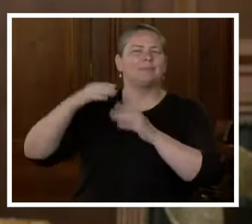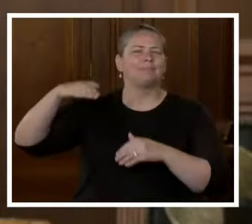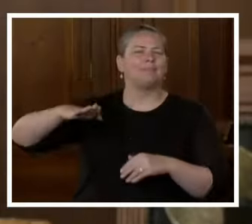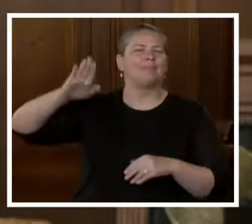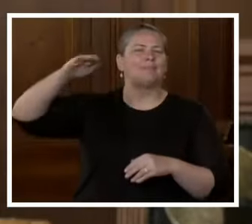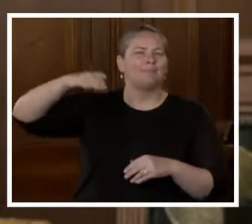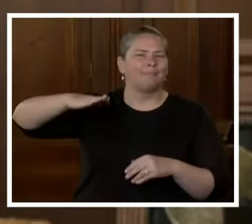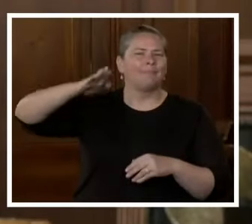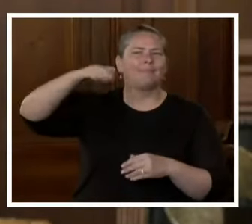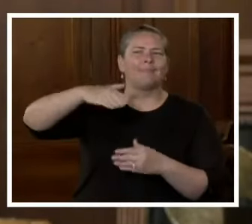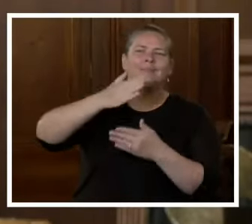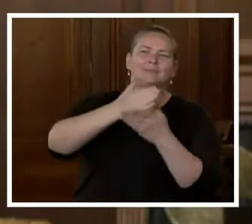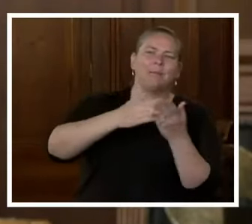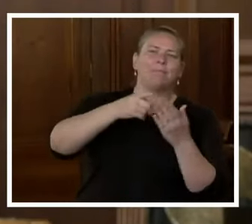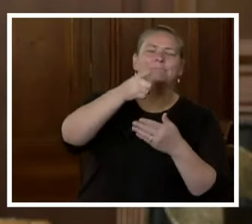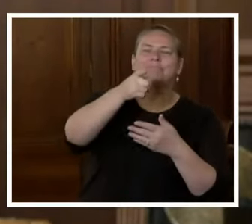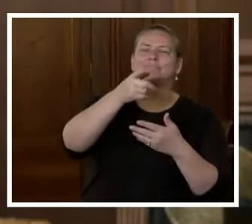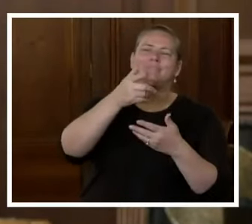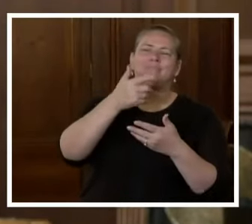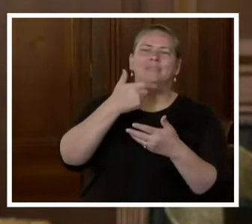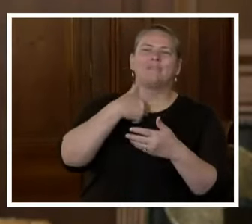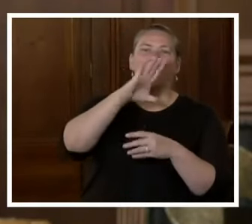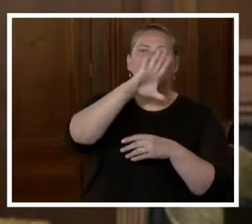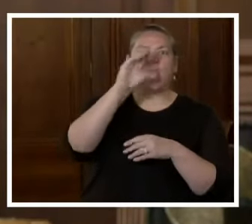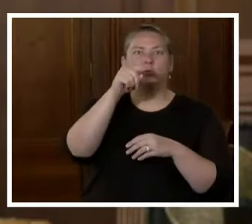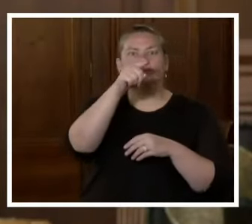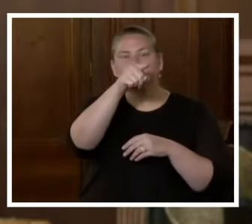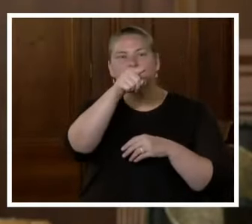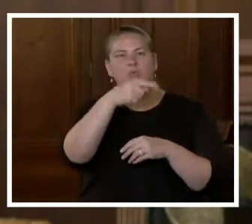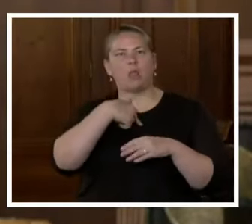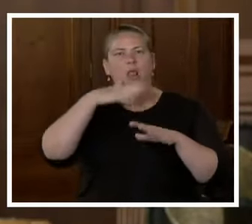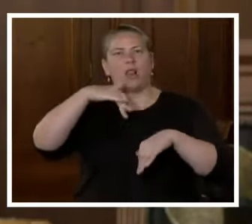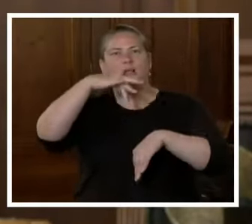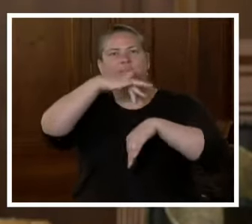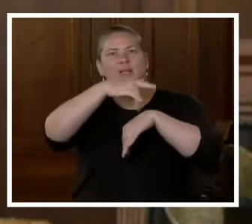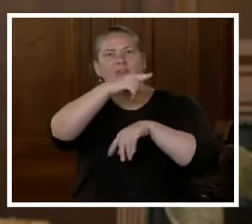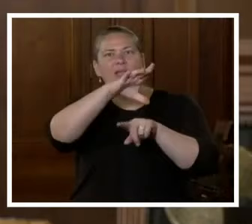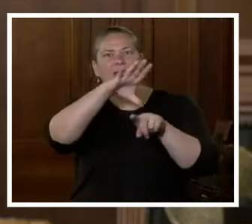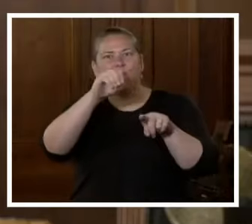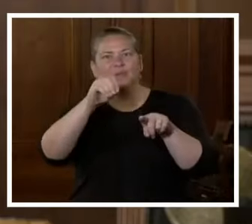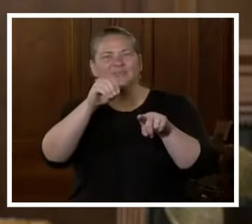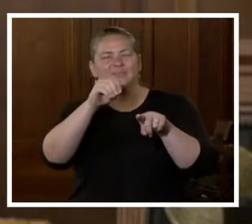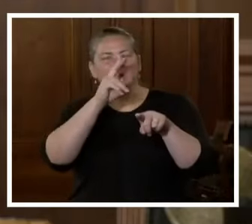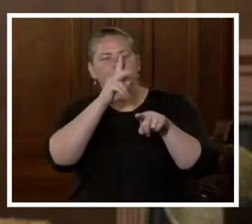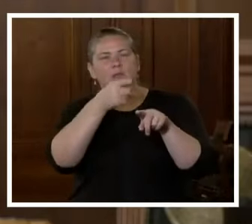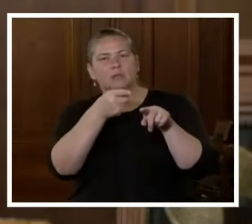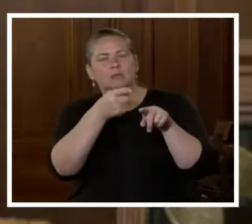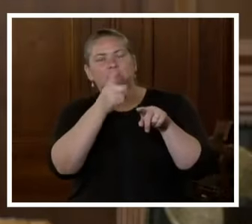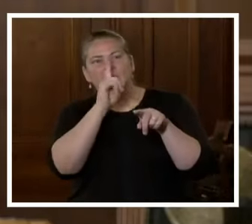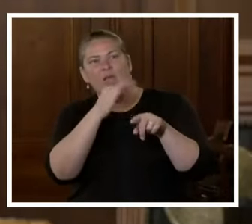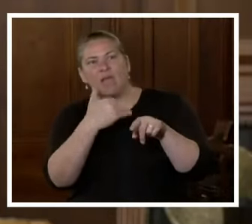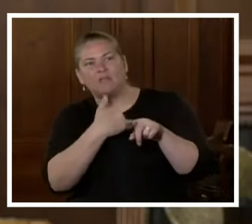TESTING PROGRAM IN PARTNERSHIP WITH GRAVITY, CLOSE TO OR MORE THAN 5,000 PEOPLE A DAY JUST